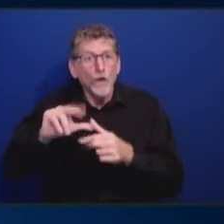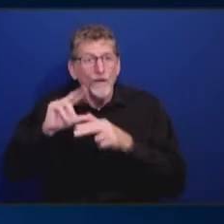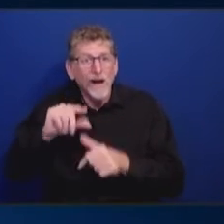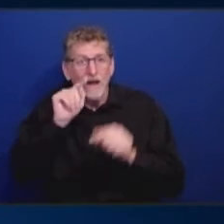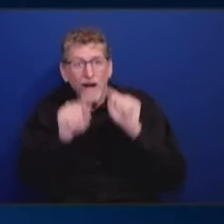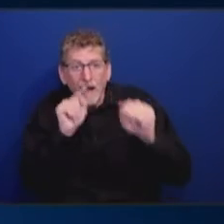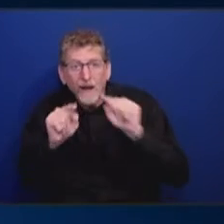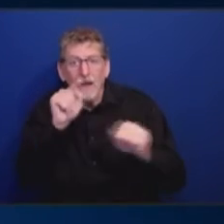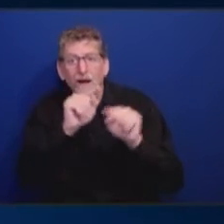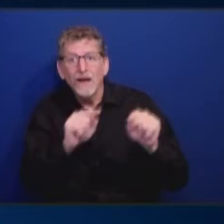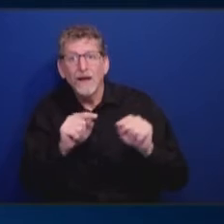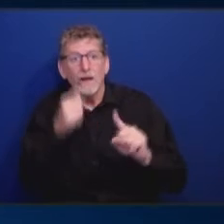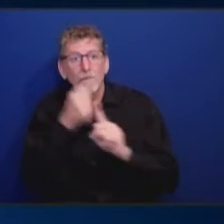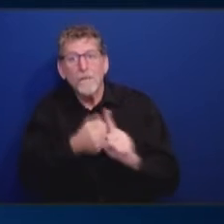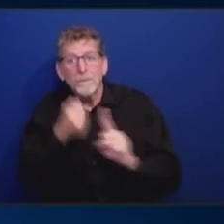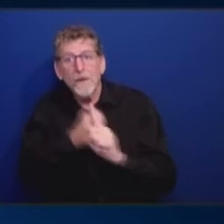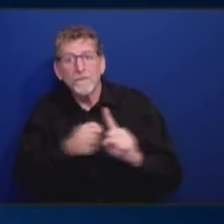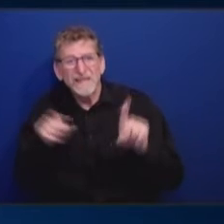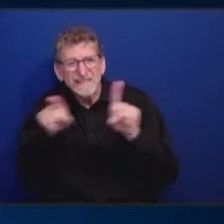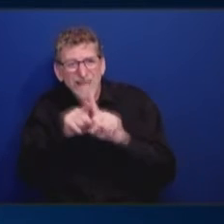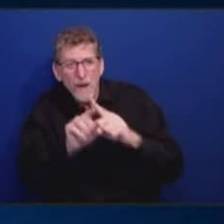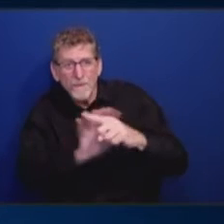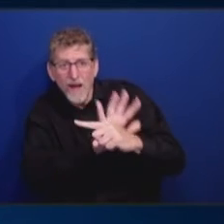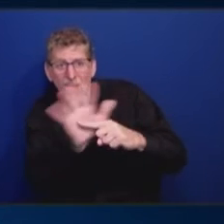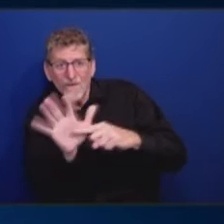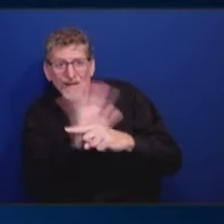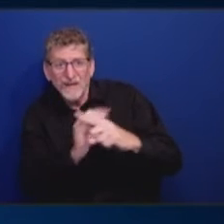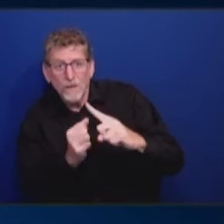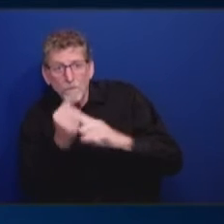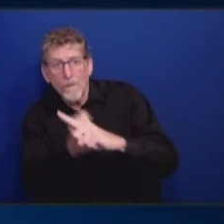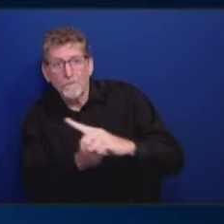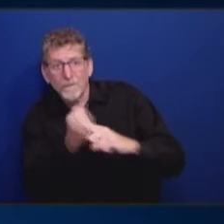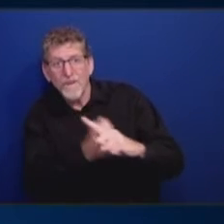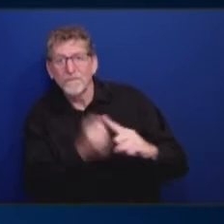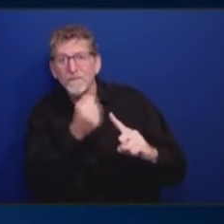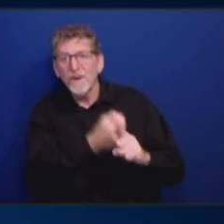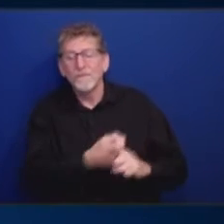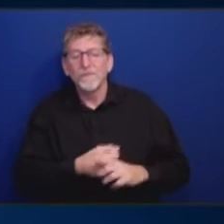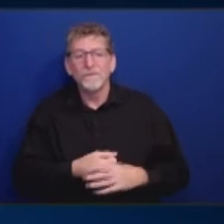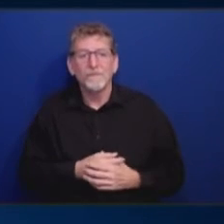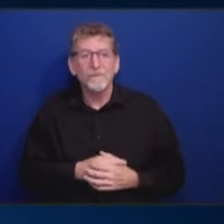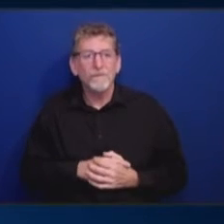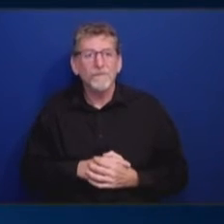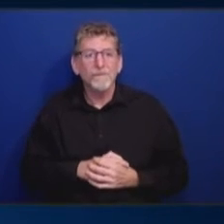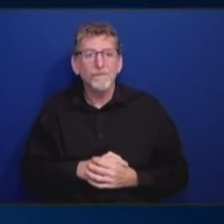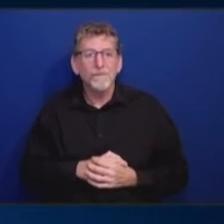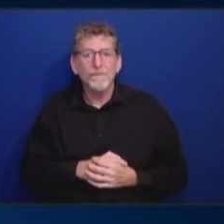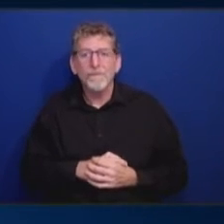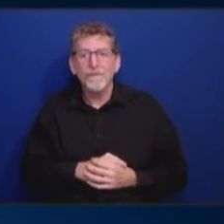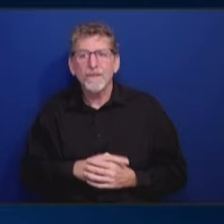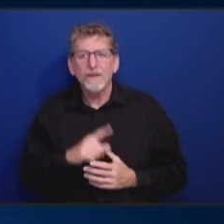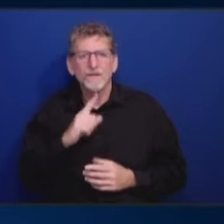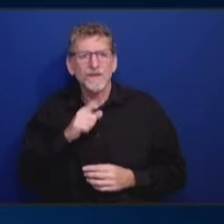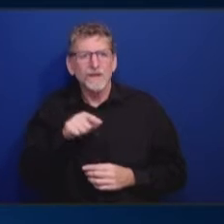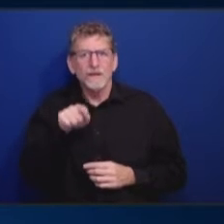gulf, and the extremes of weather, hurricanes, tornadoes,